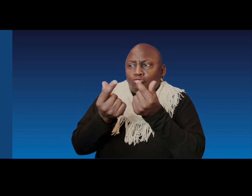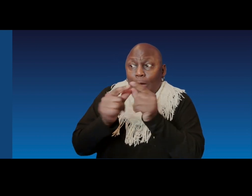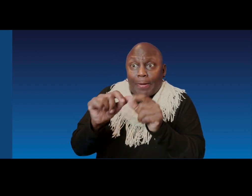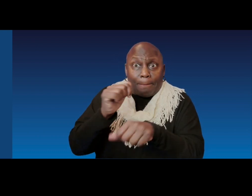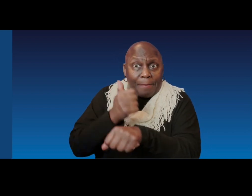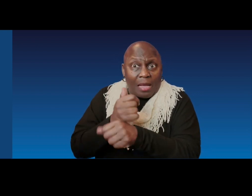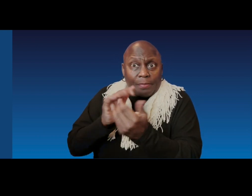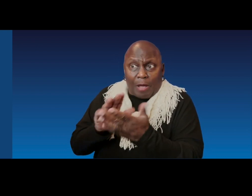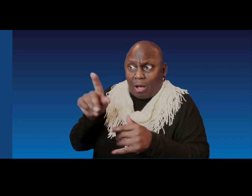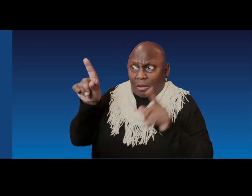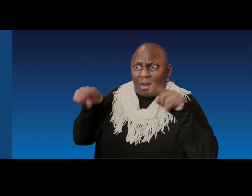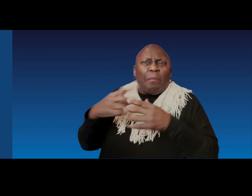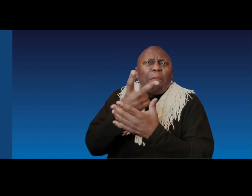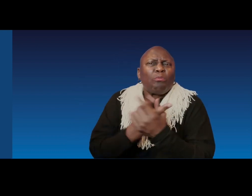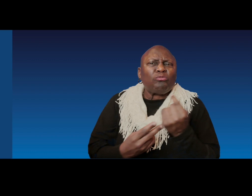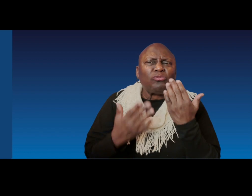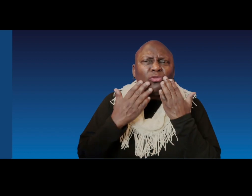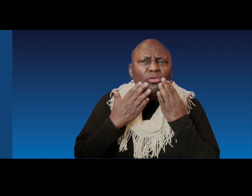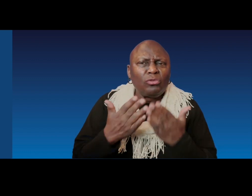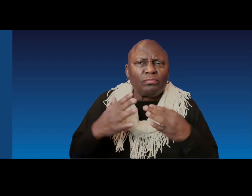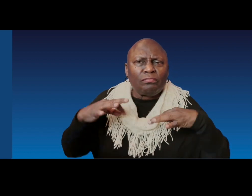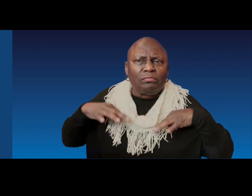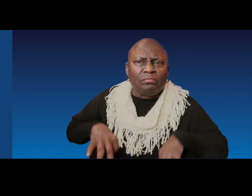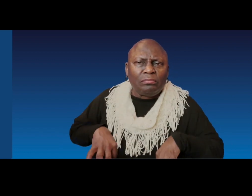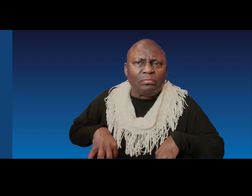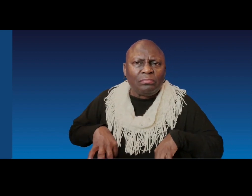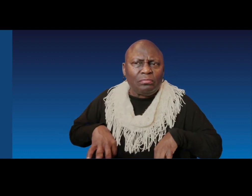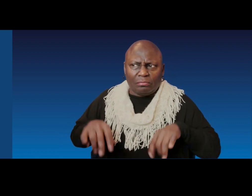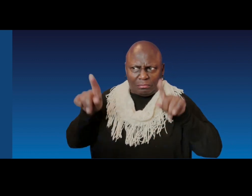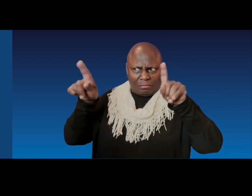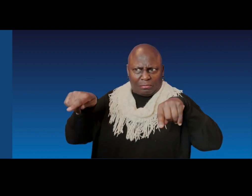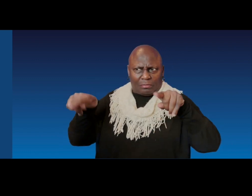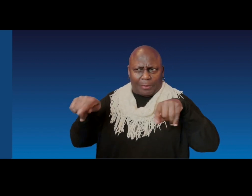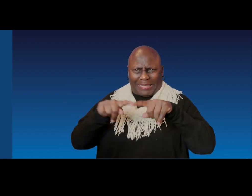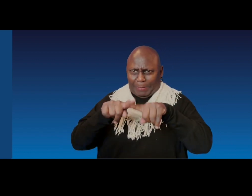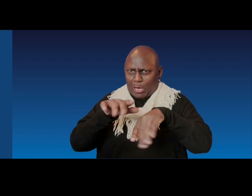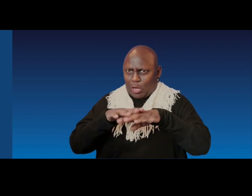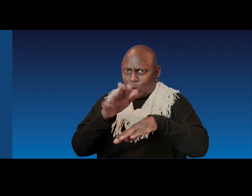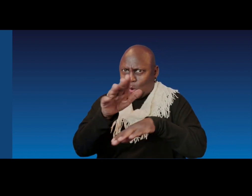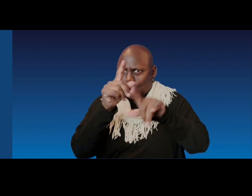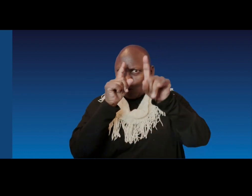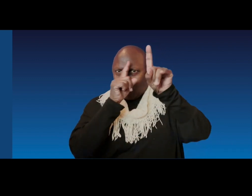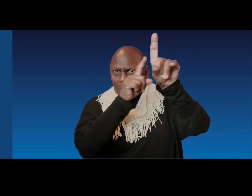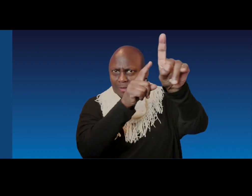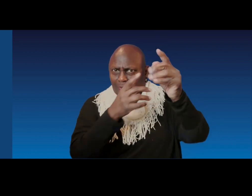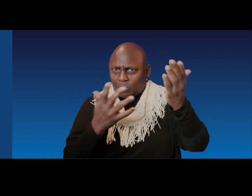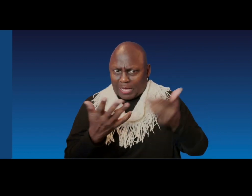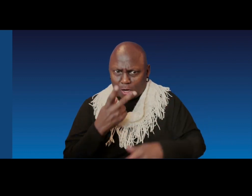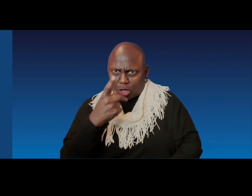and grammar based approaches. Both are beneficial, but it depends on your goals